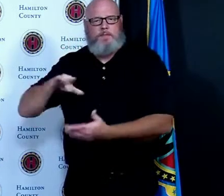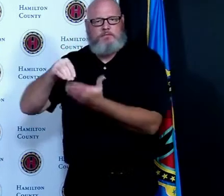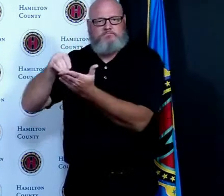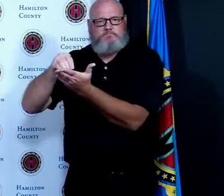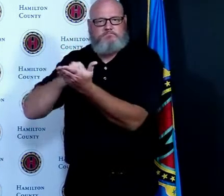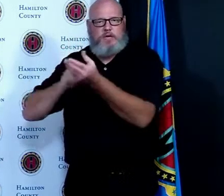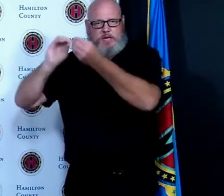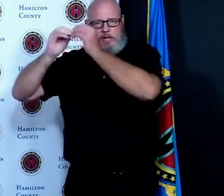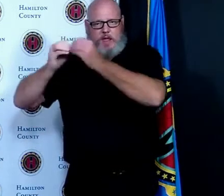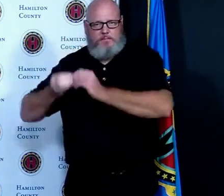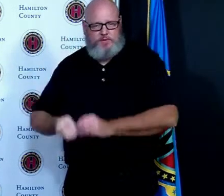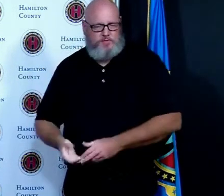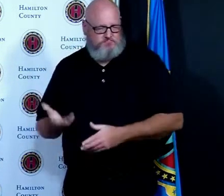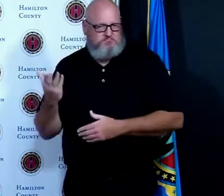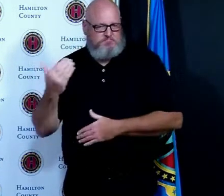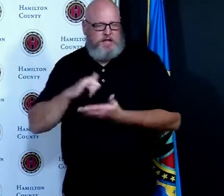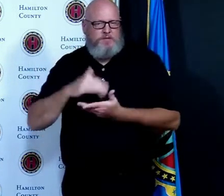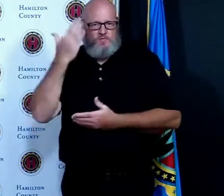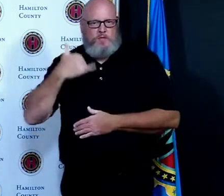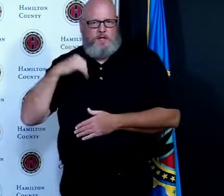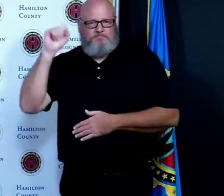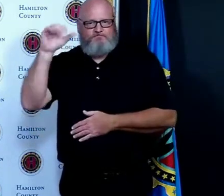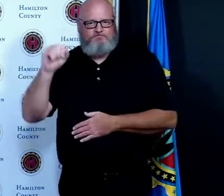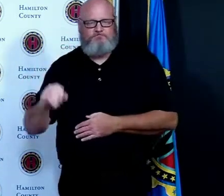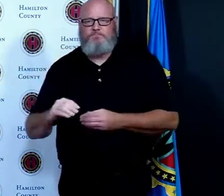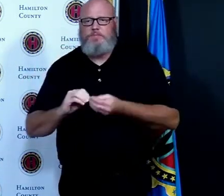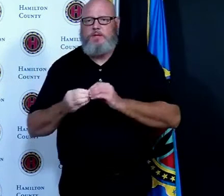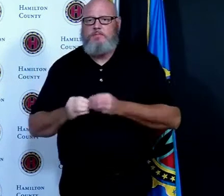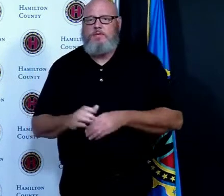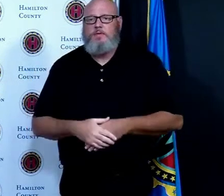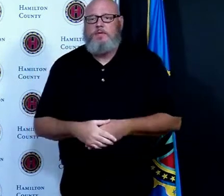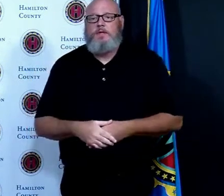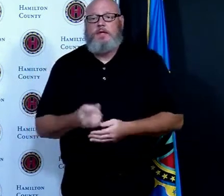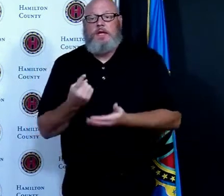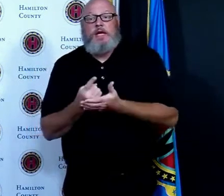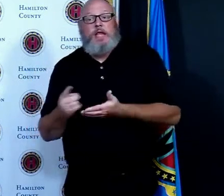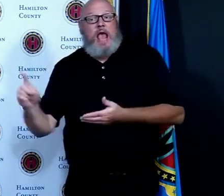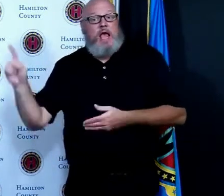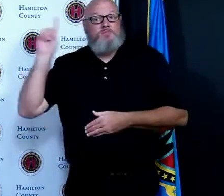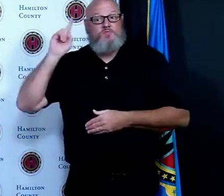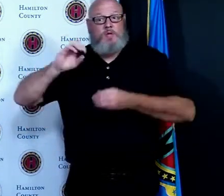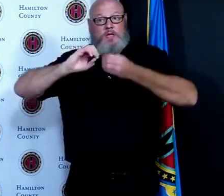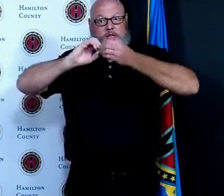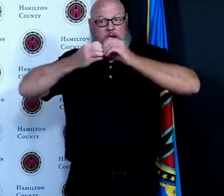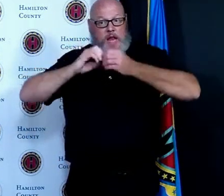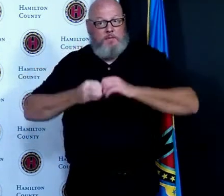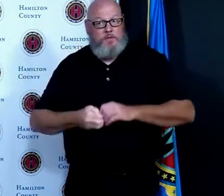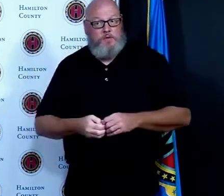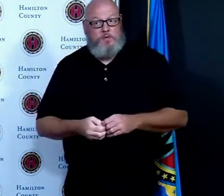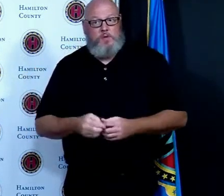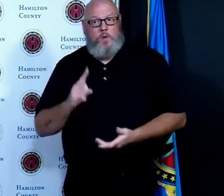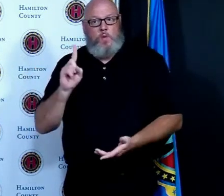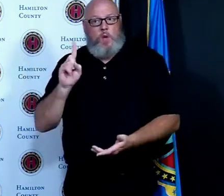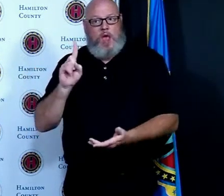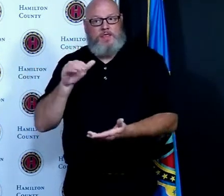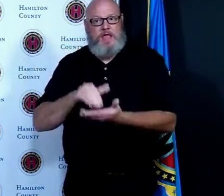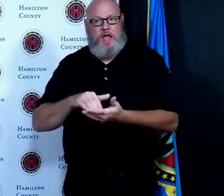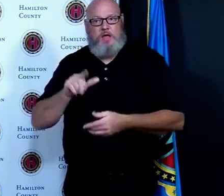last week it was 954 and this week it's 1327. so you can see